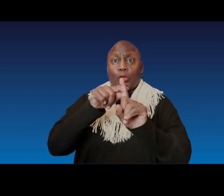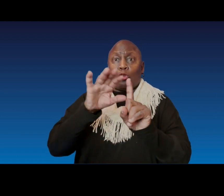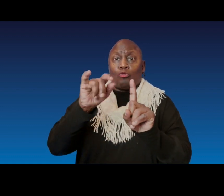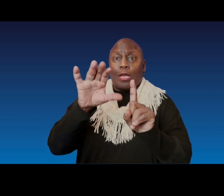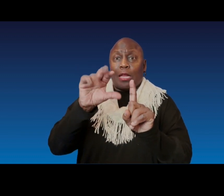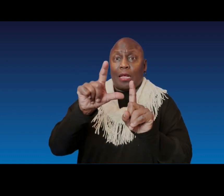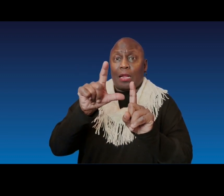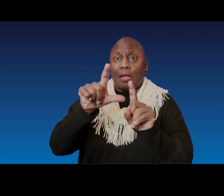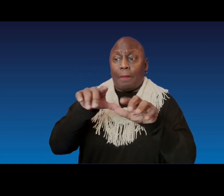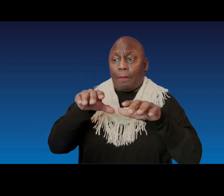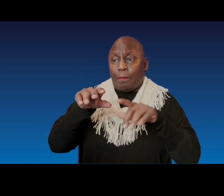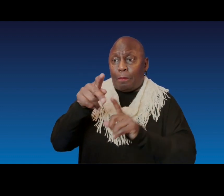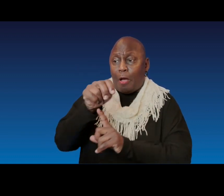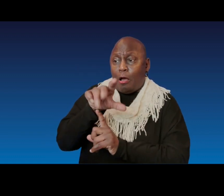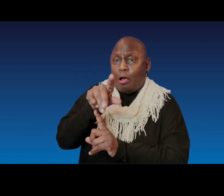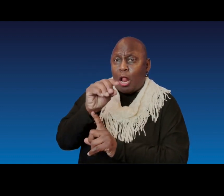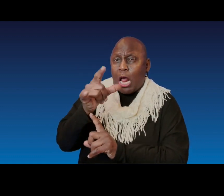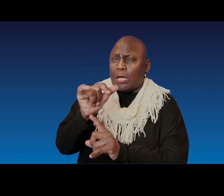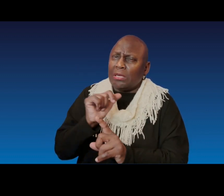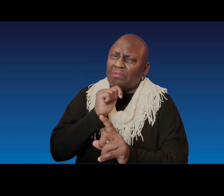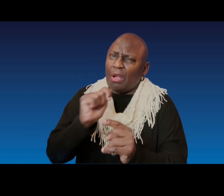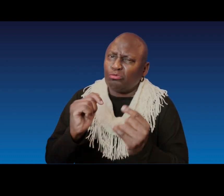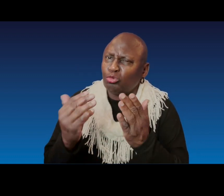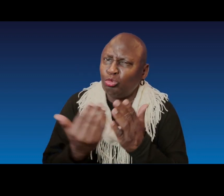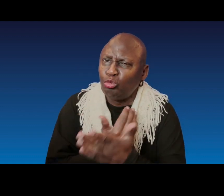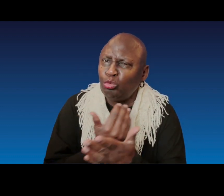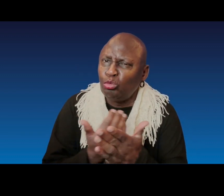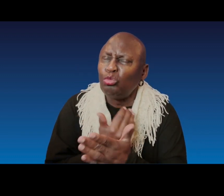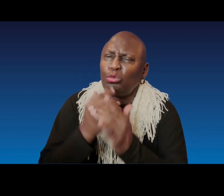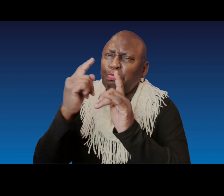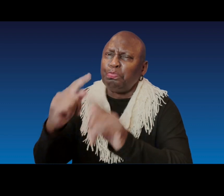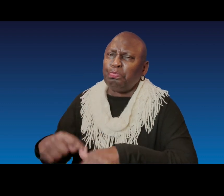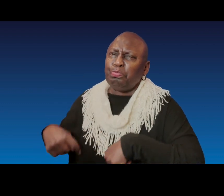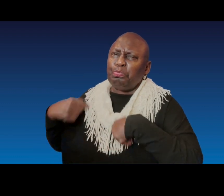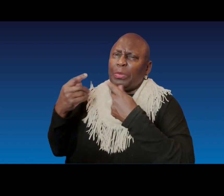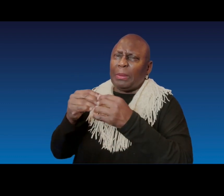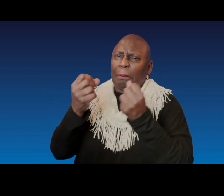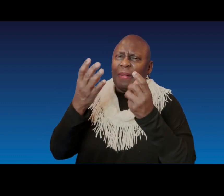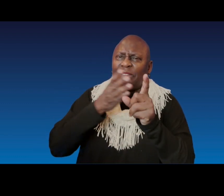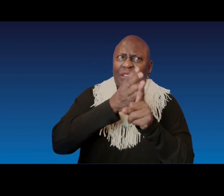Critical pedagogy is not new. It's been around in many fields